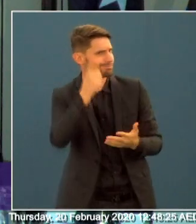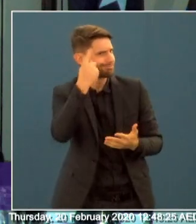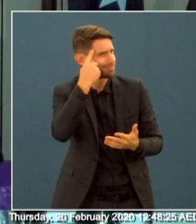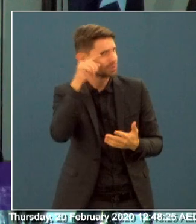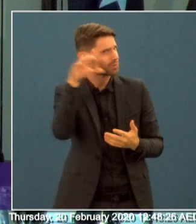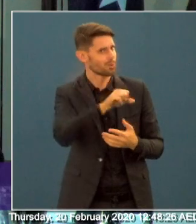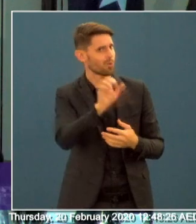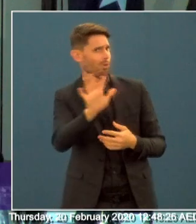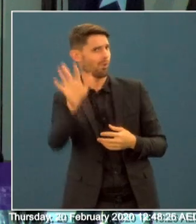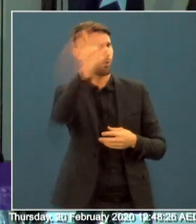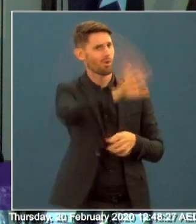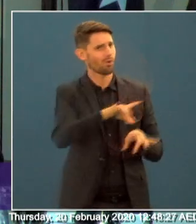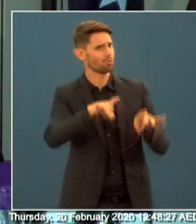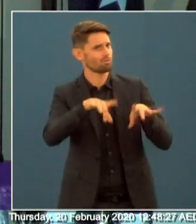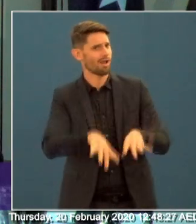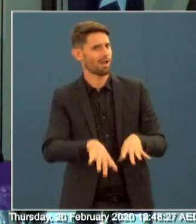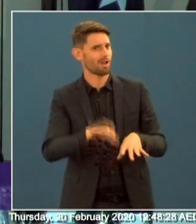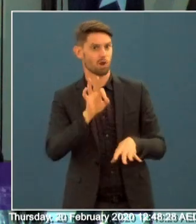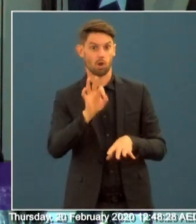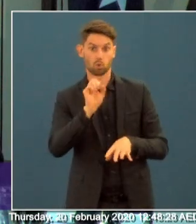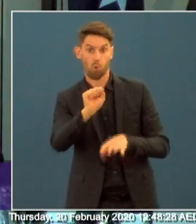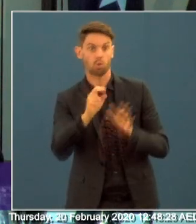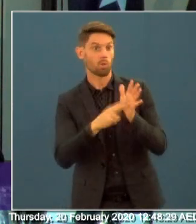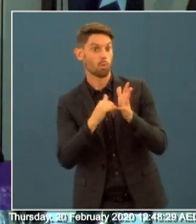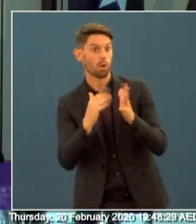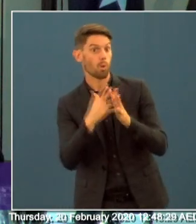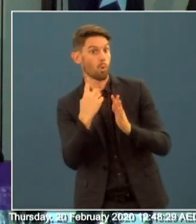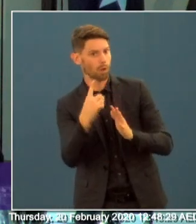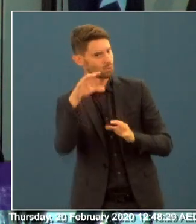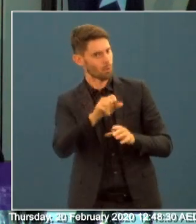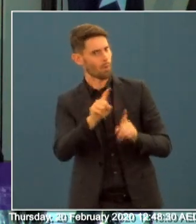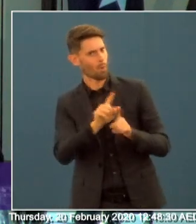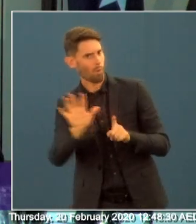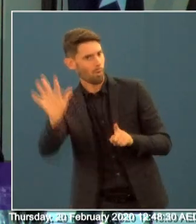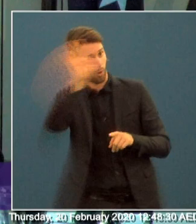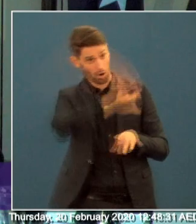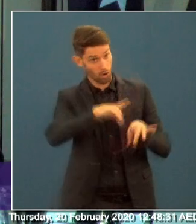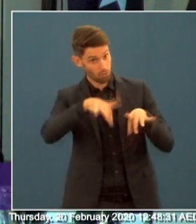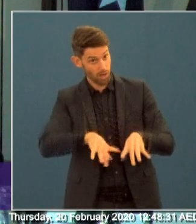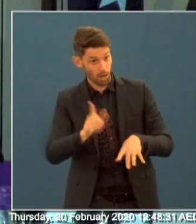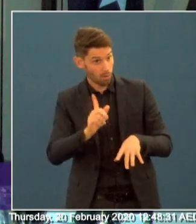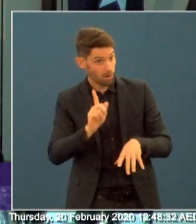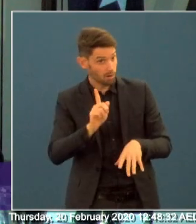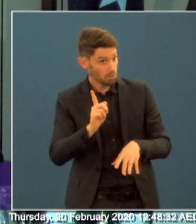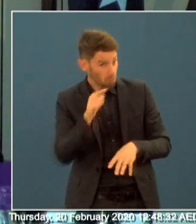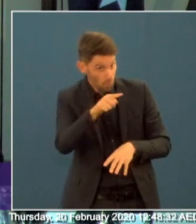that gives the equivalent of what you are undertaking. Is that something that you would support,